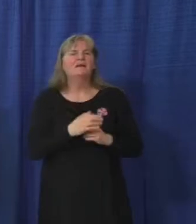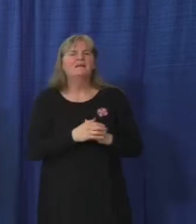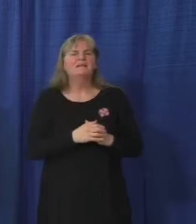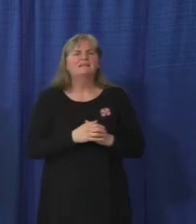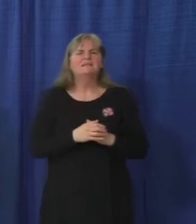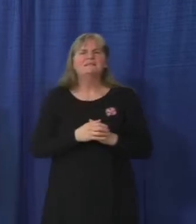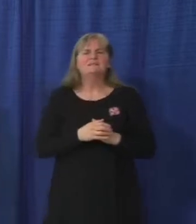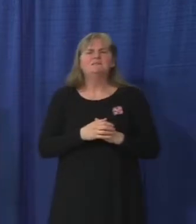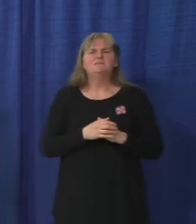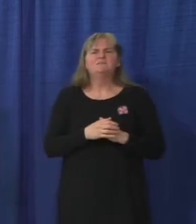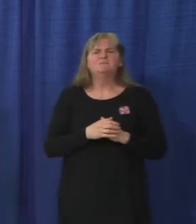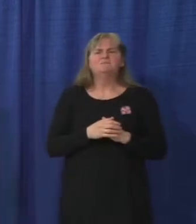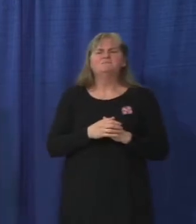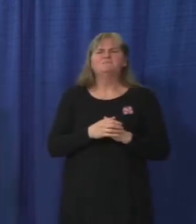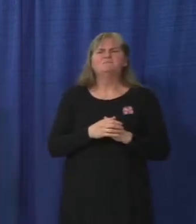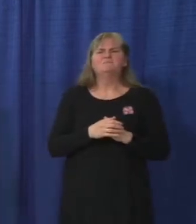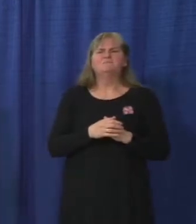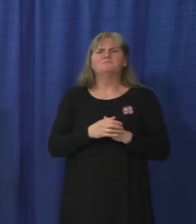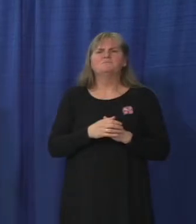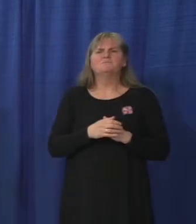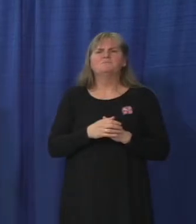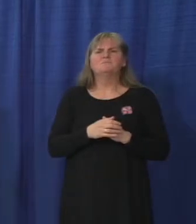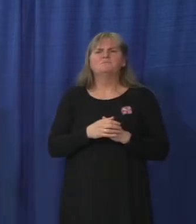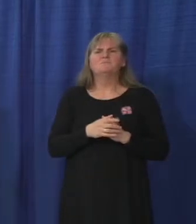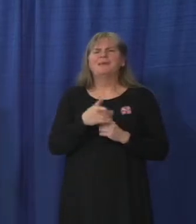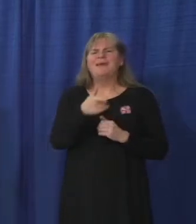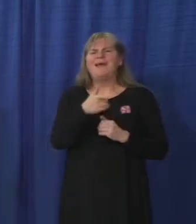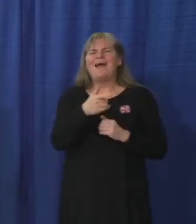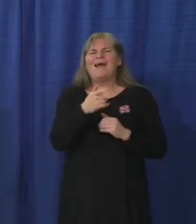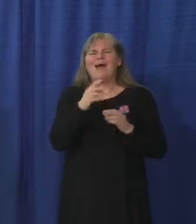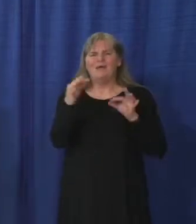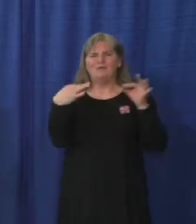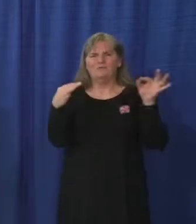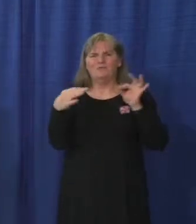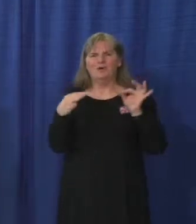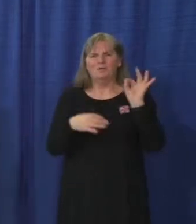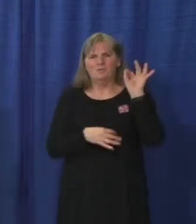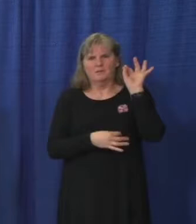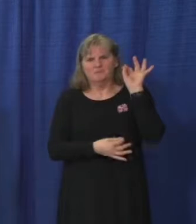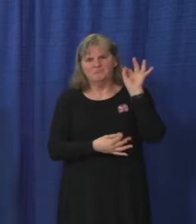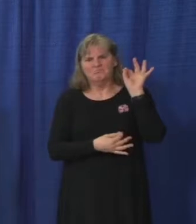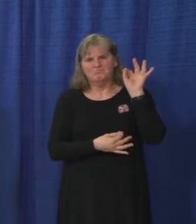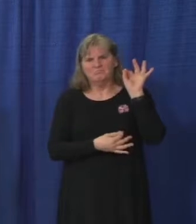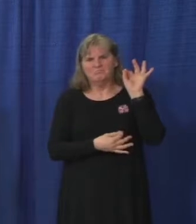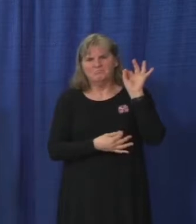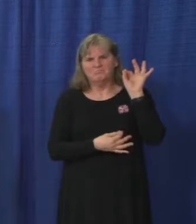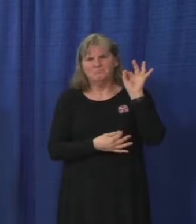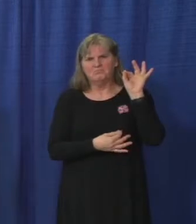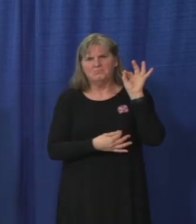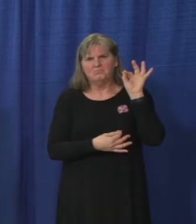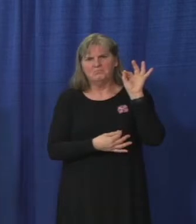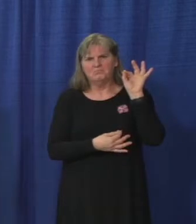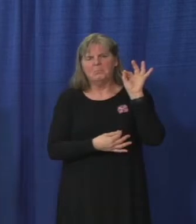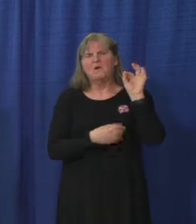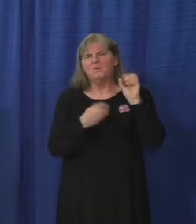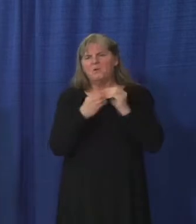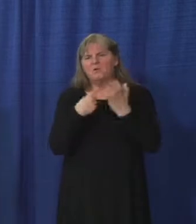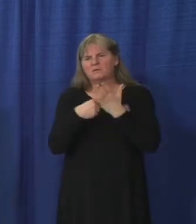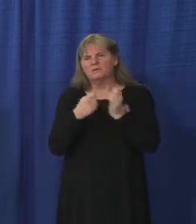When you go through the document and of course I am more than willing to have a conversation with you. What we've done is that we've